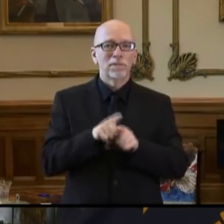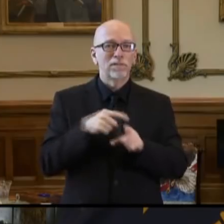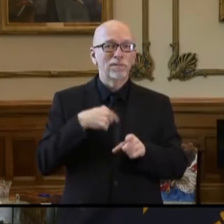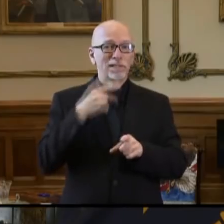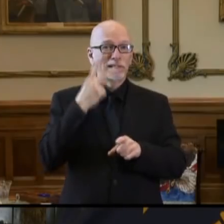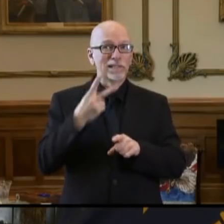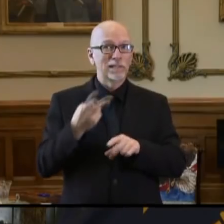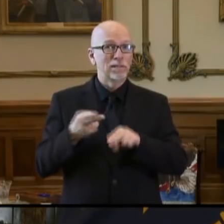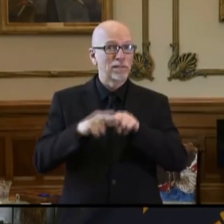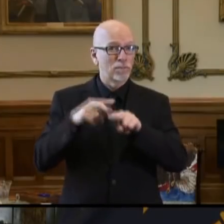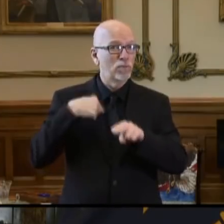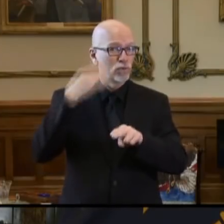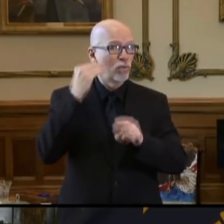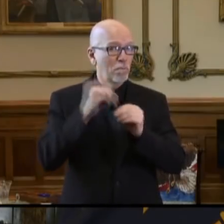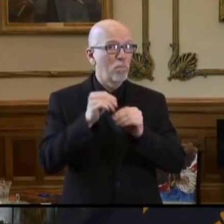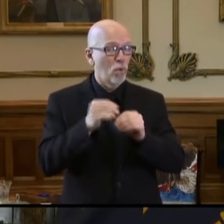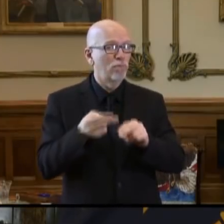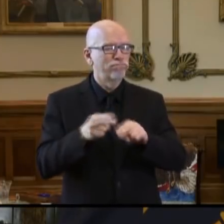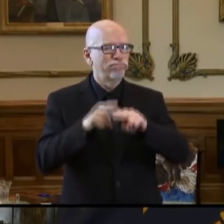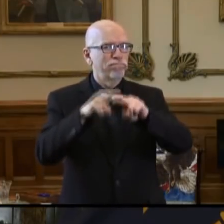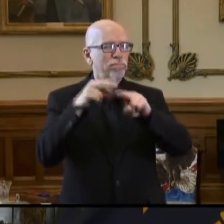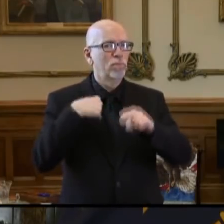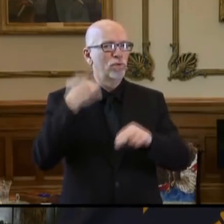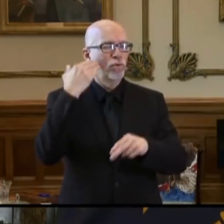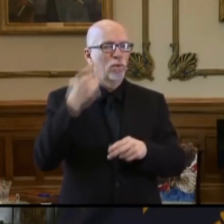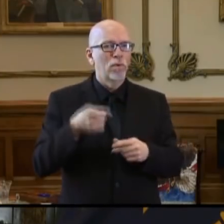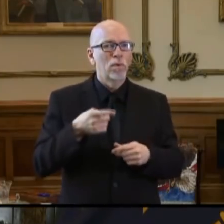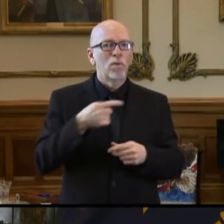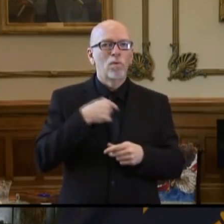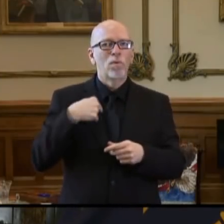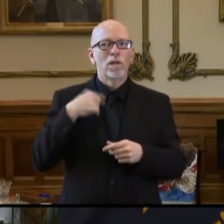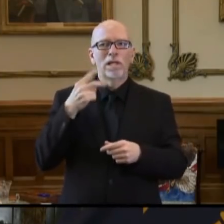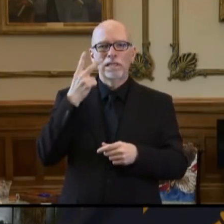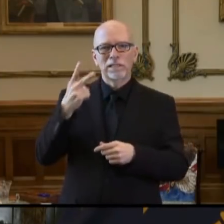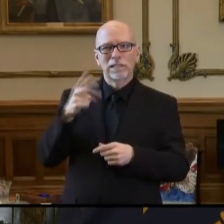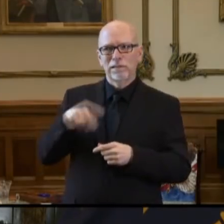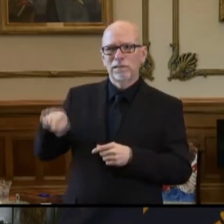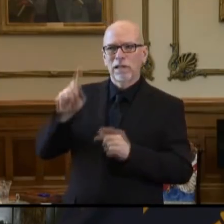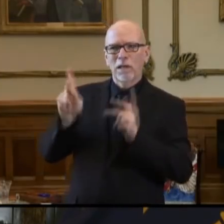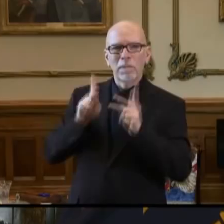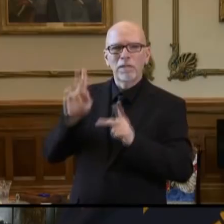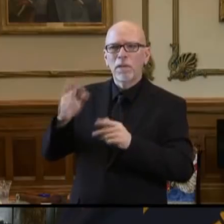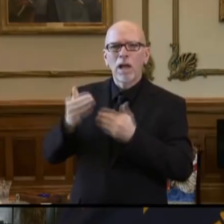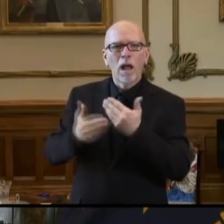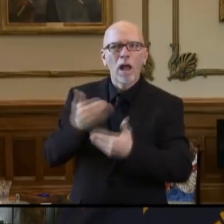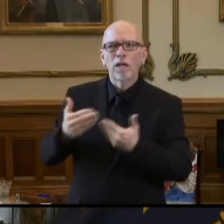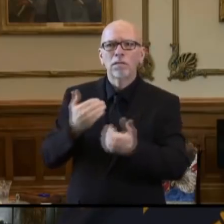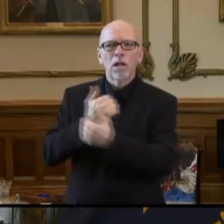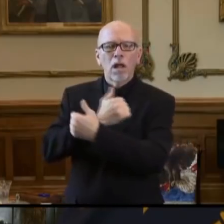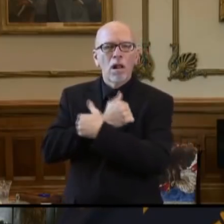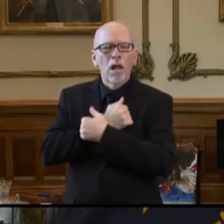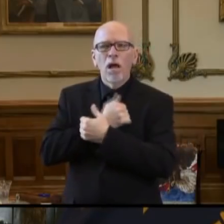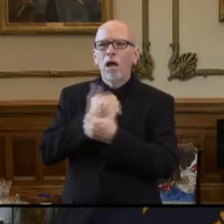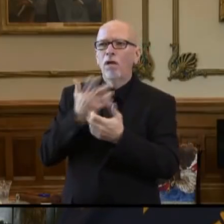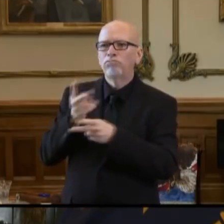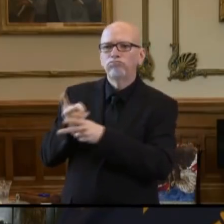IT'S ONLY APPROPRIATE TO UNDERSCORE THE FACT THAT AS AS WE SEE THE SURGE COMING WE SEE